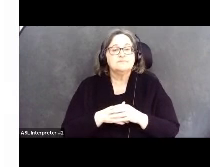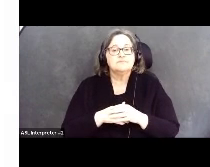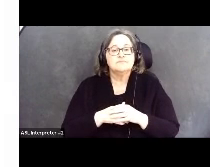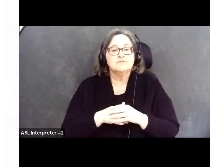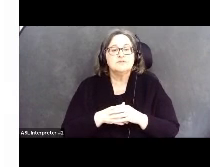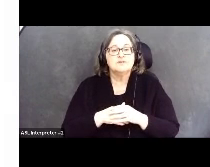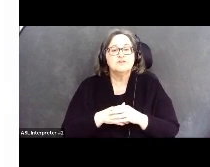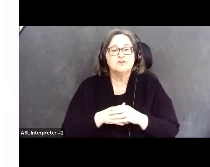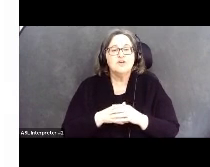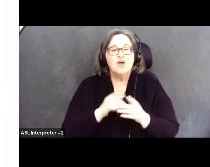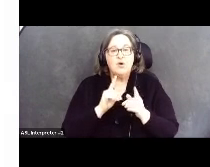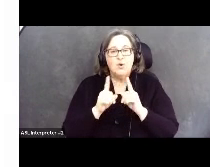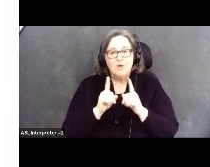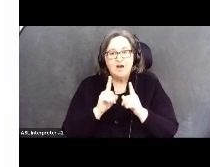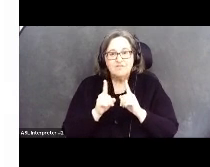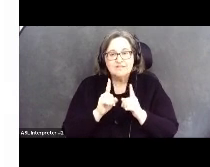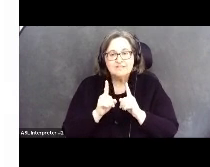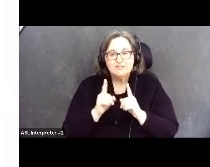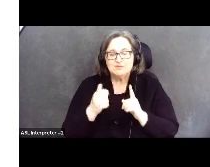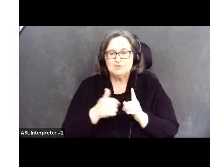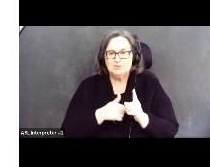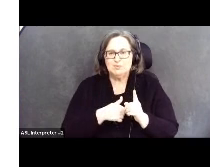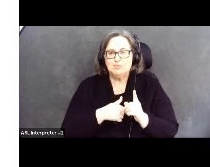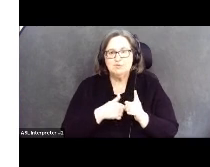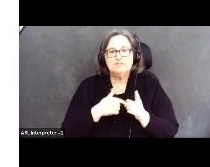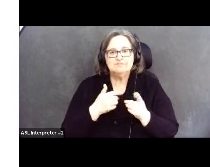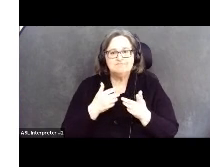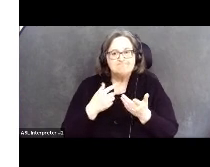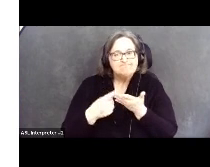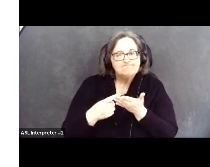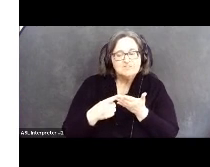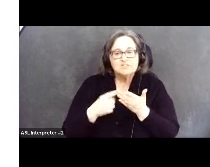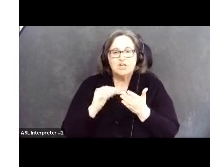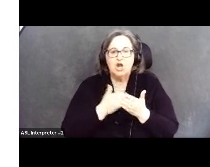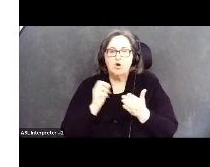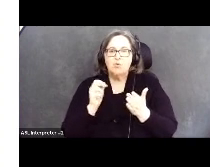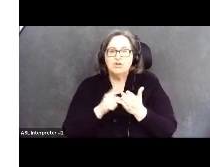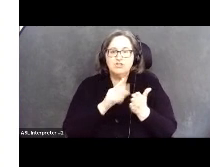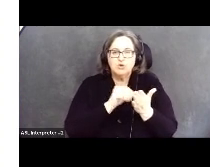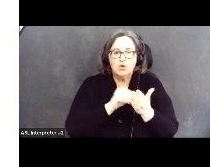So a conversation that we've been having in the Return to Learn work group has been around